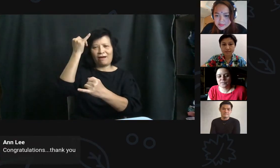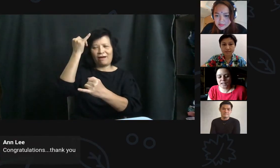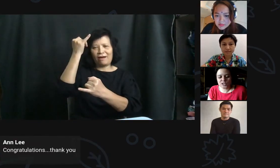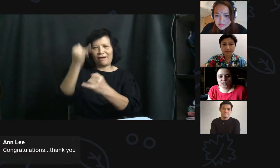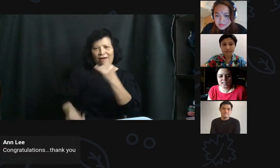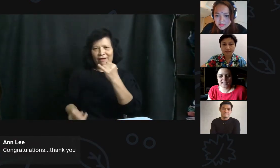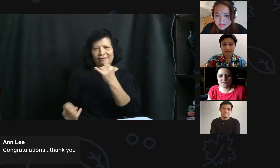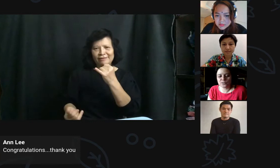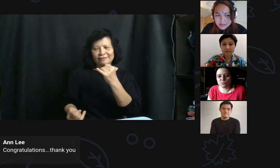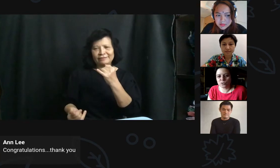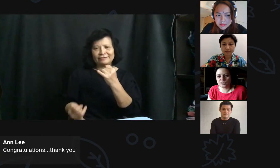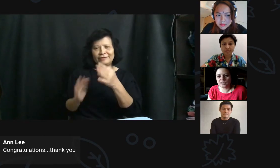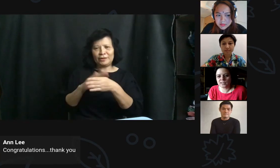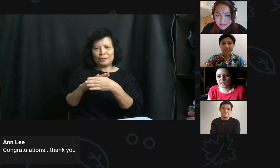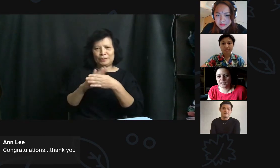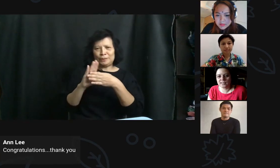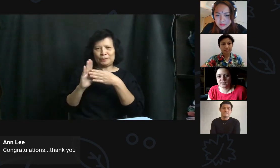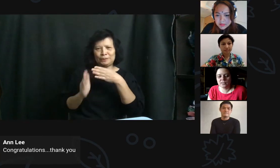finish it and for the world to see?